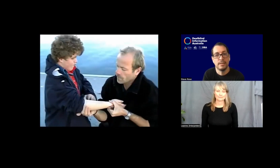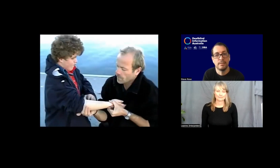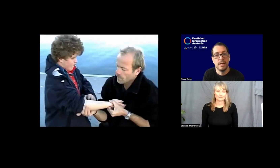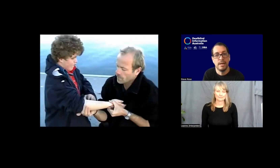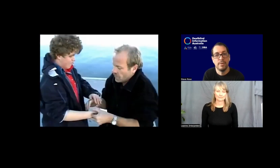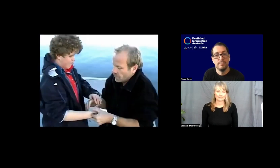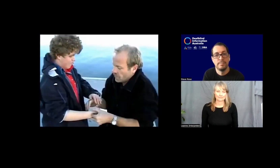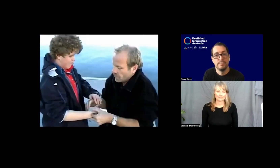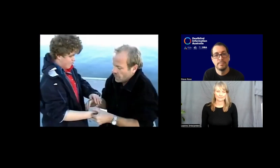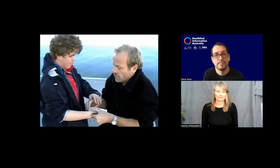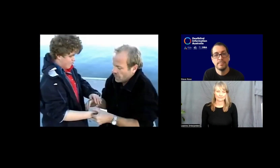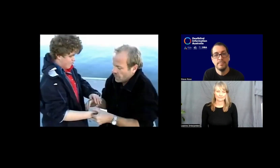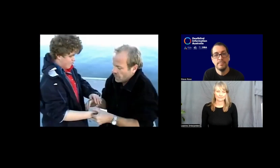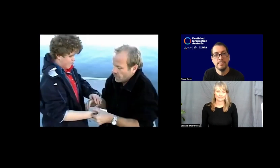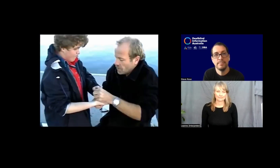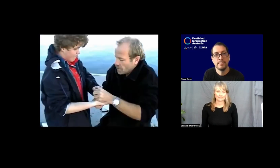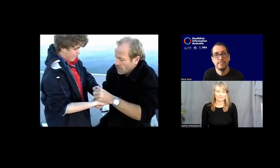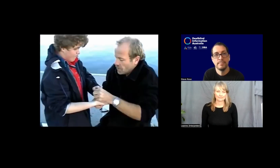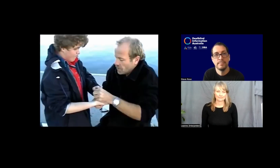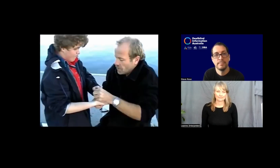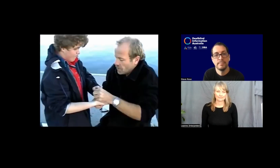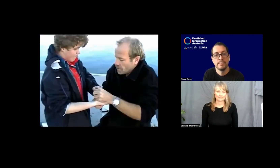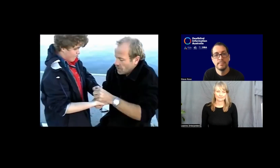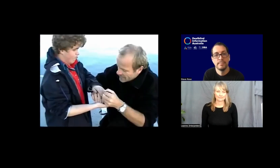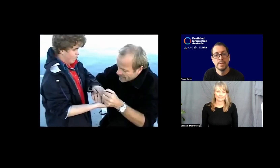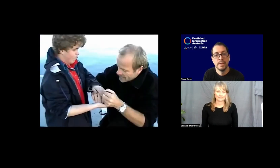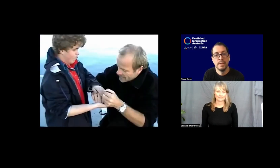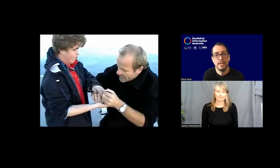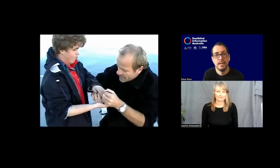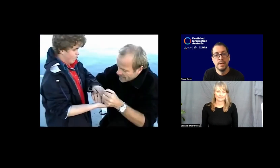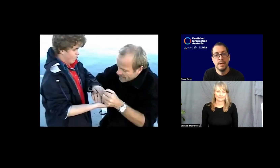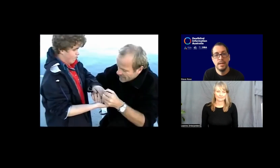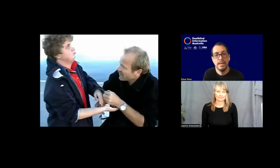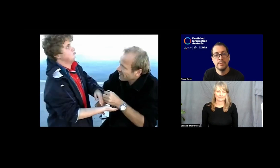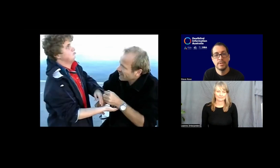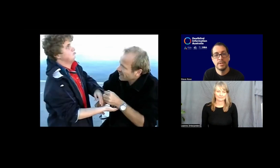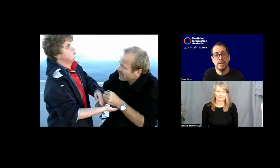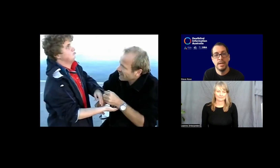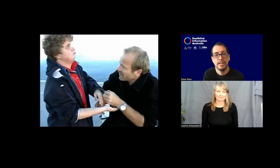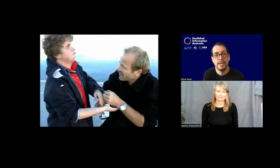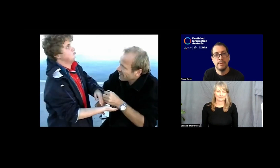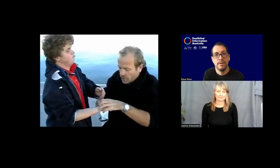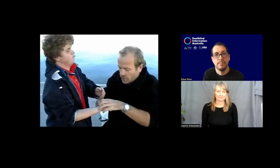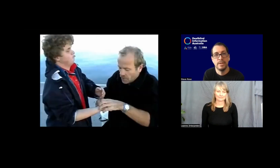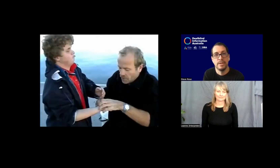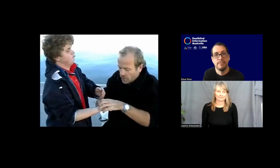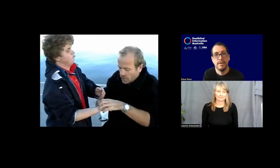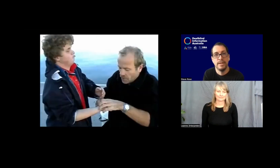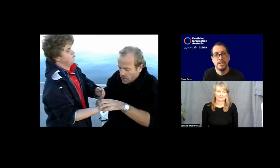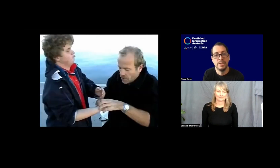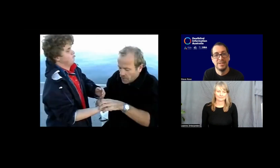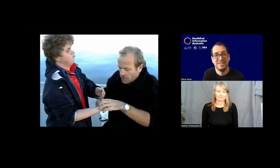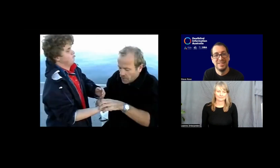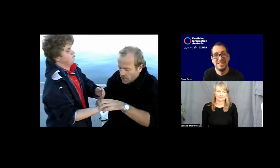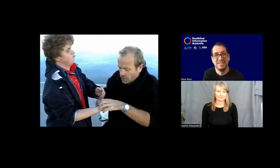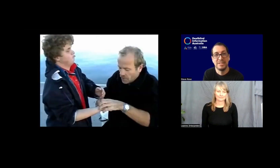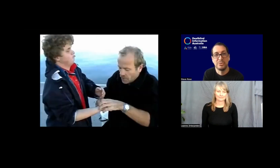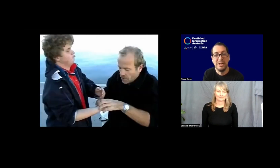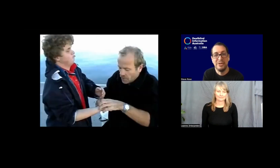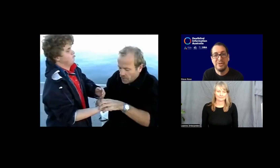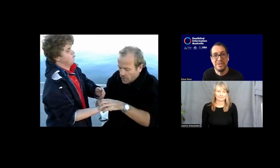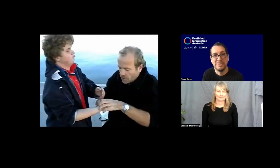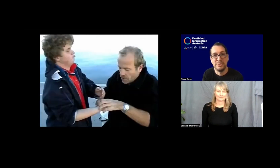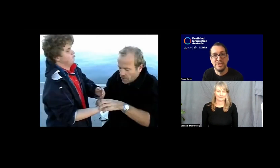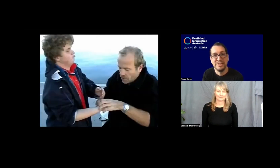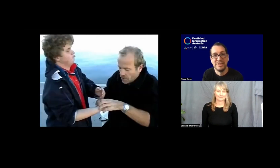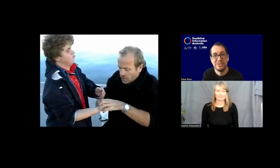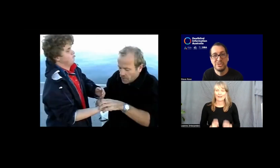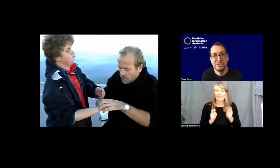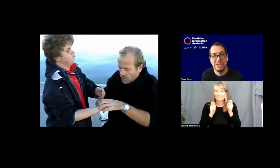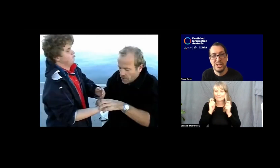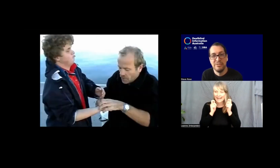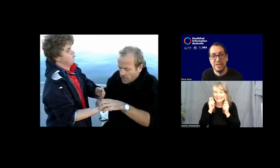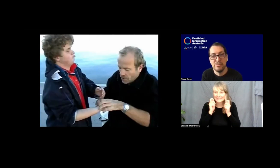Then, here's the crab. He helps guide it up her arm, her face says quite a lot at this point, not sure she's